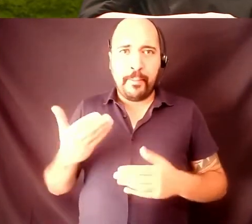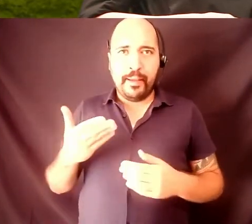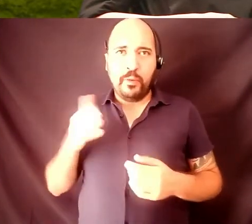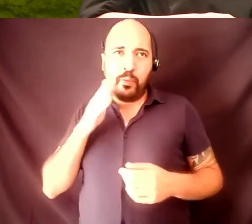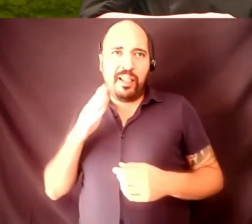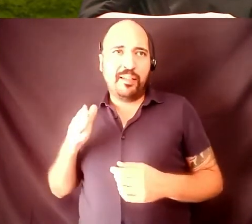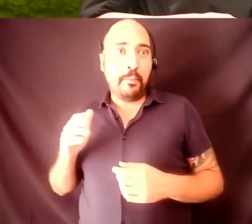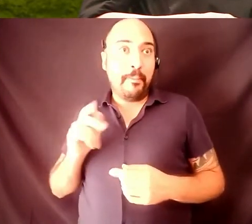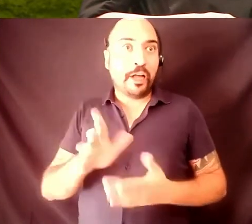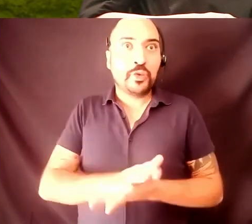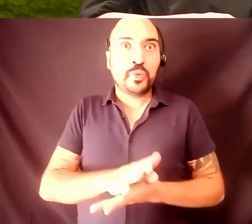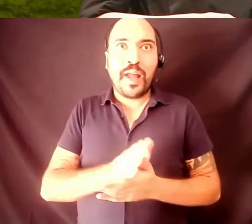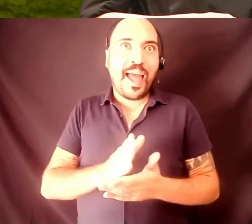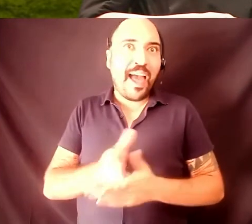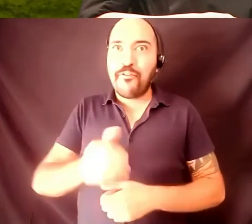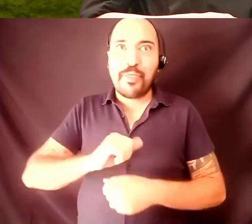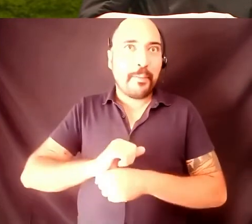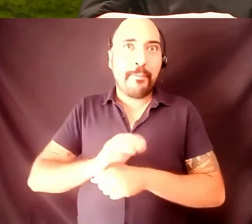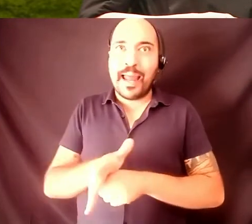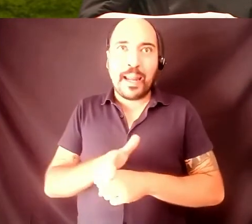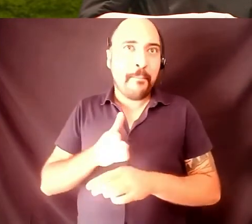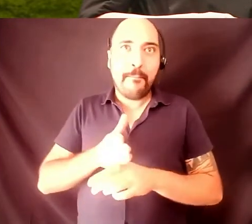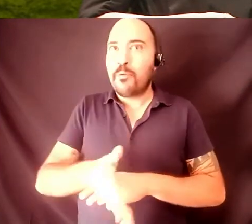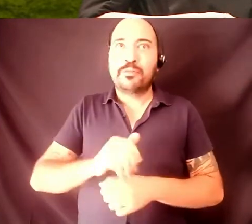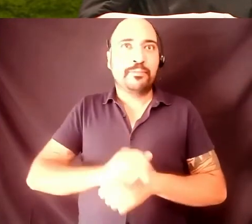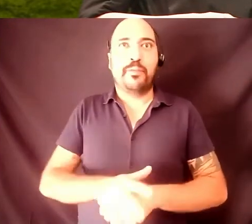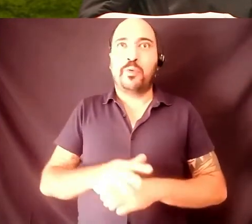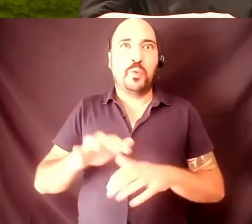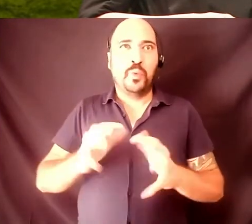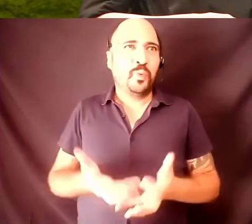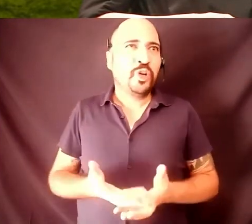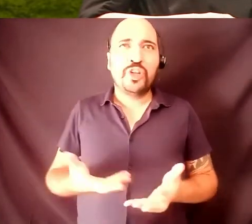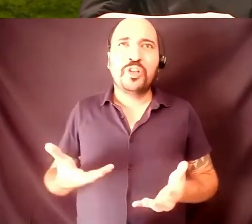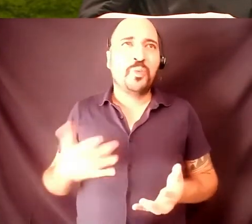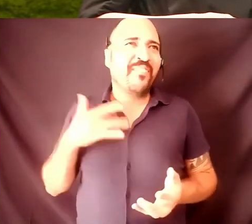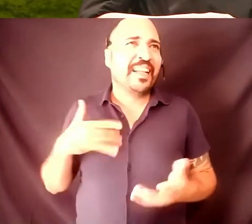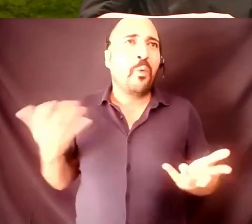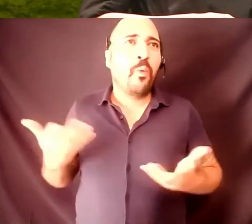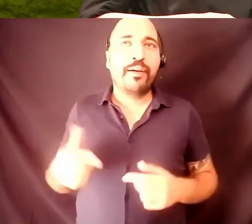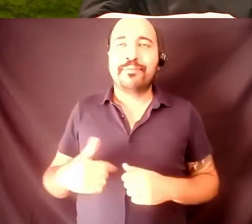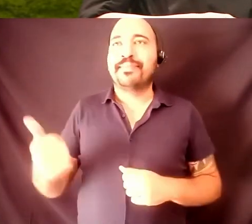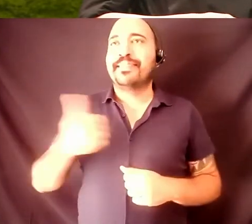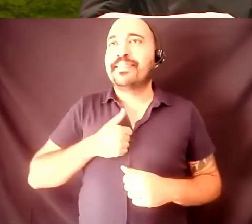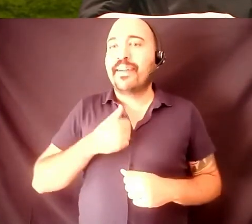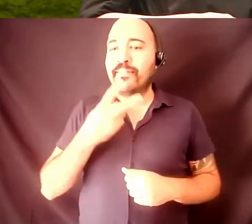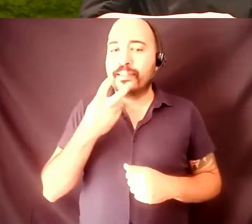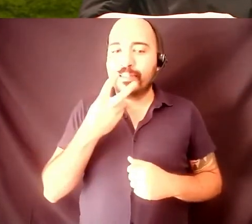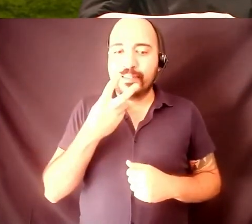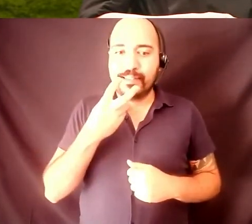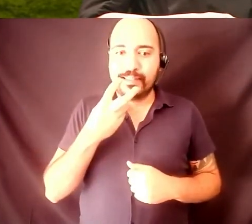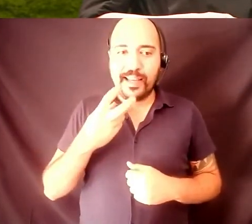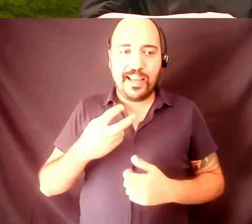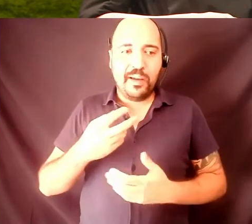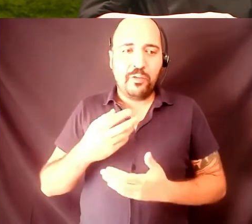Things like. Self-doubt. Things like rejection. So how do we counter those?